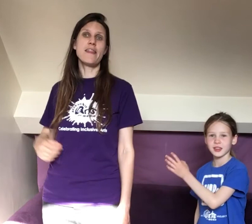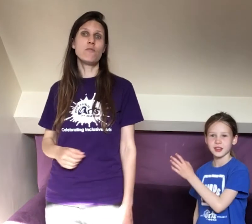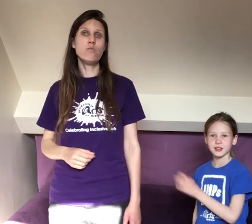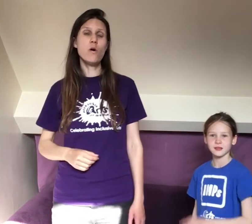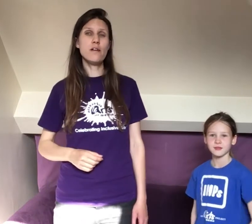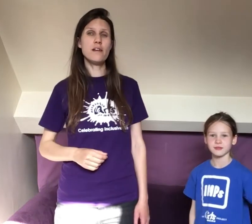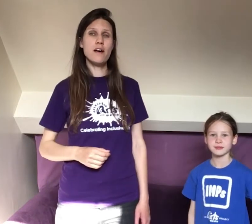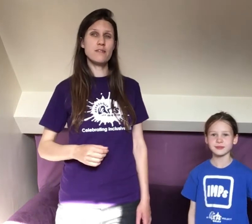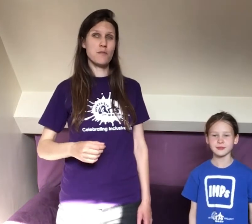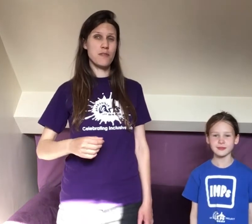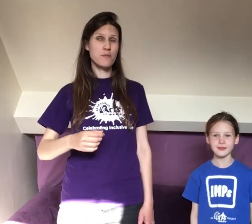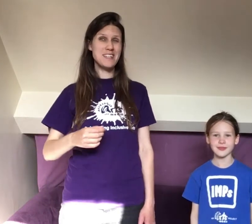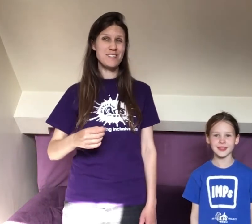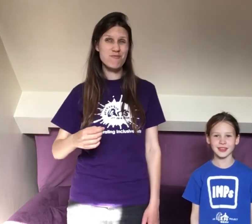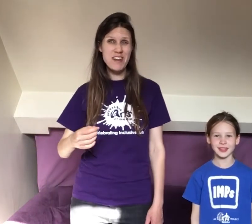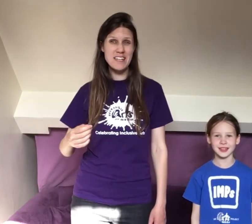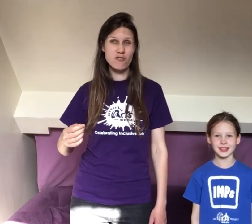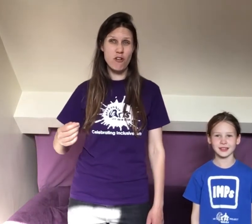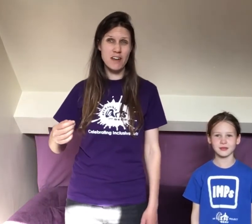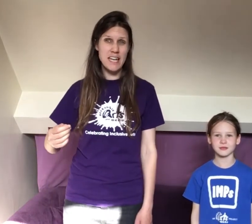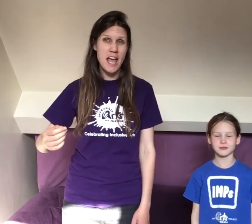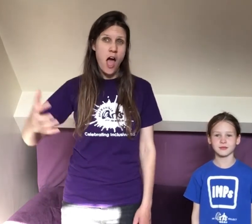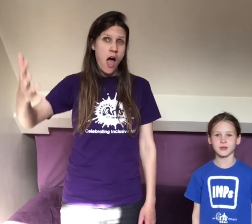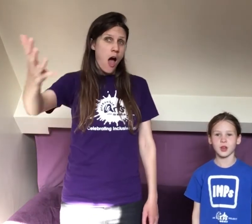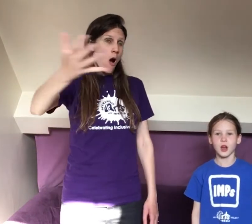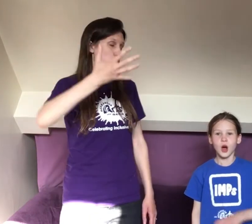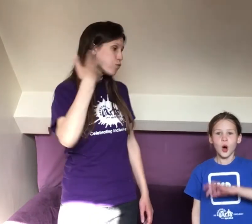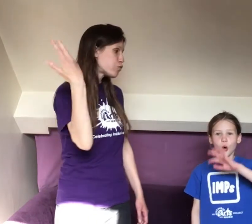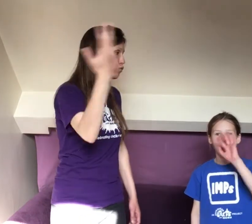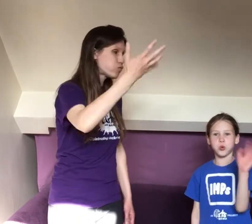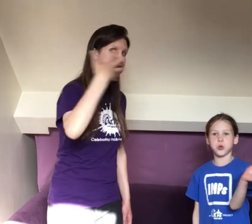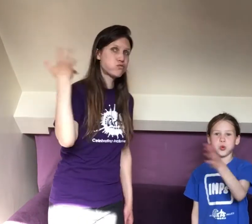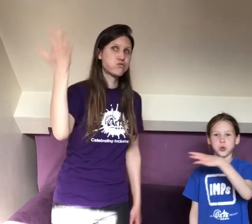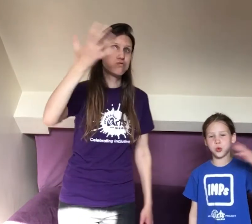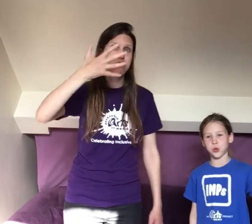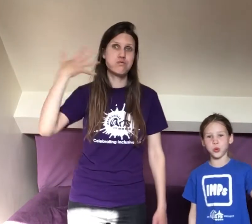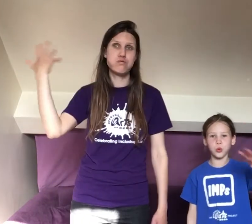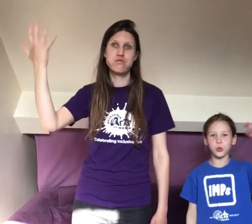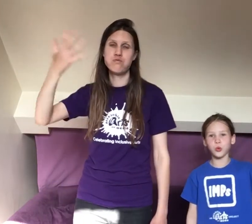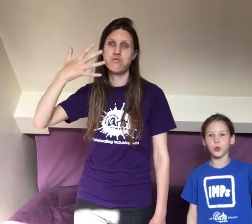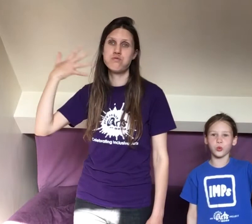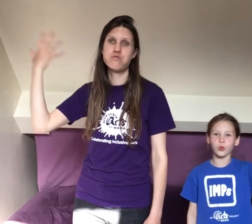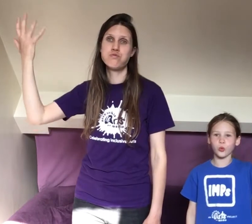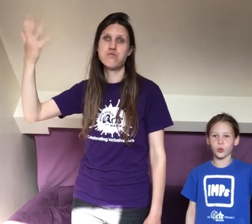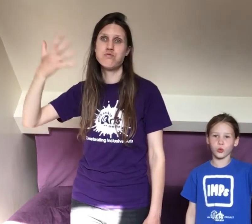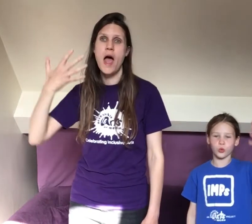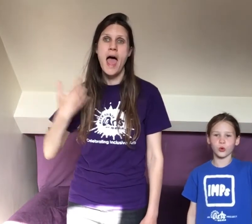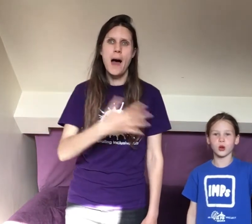And then one last one where the wind is REALLY strong. Ready? [BLOW].